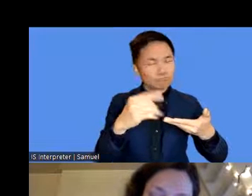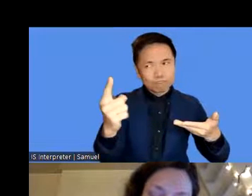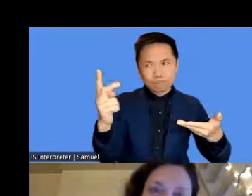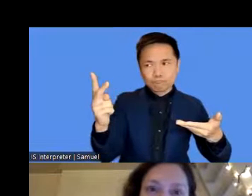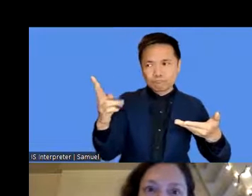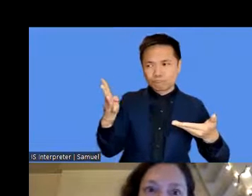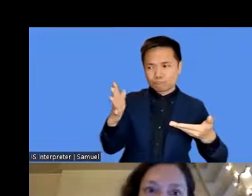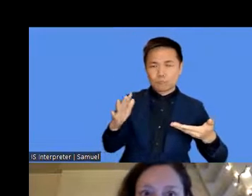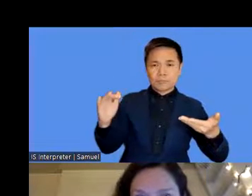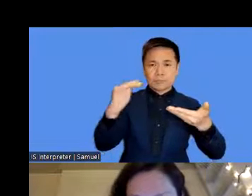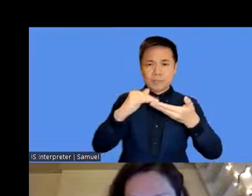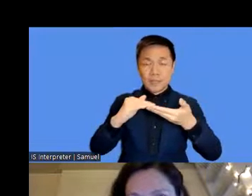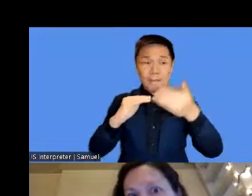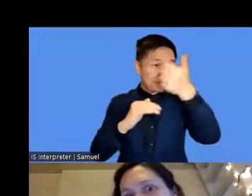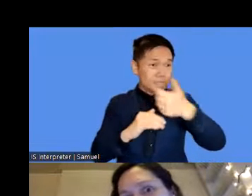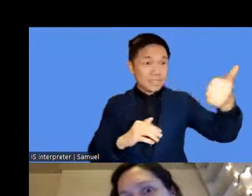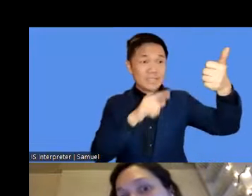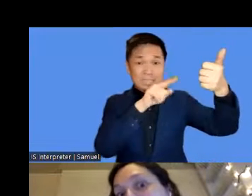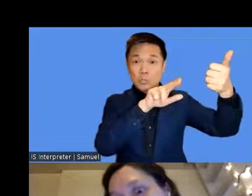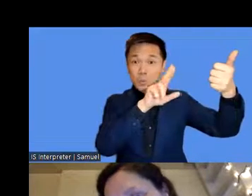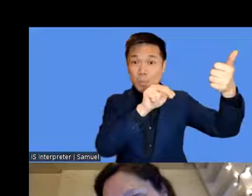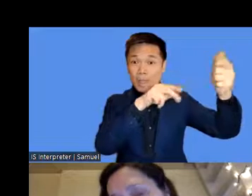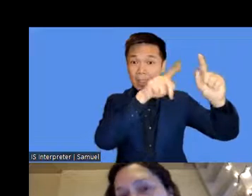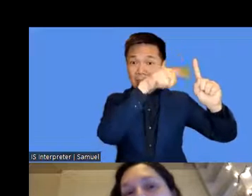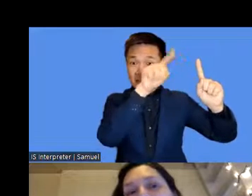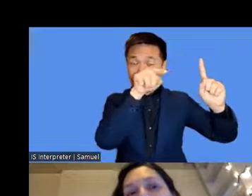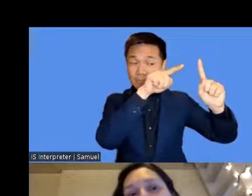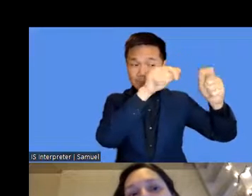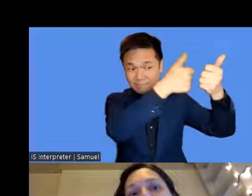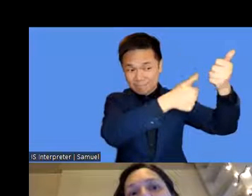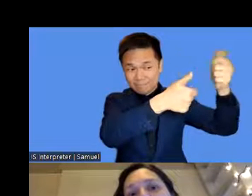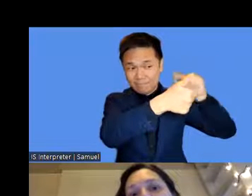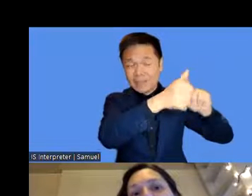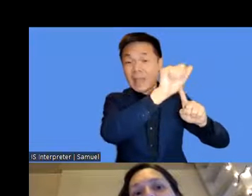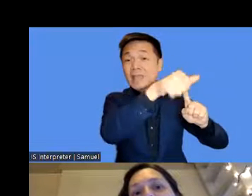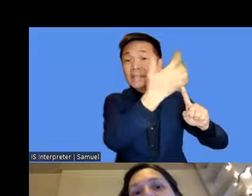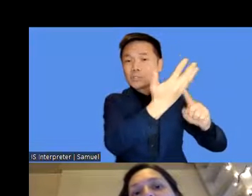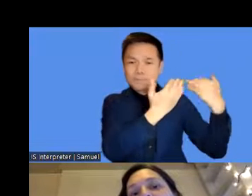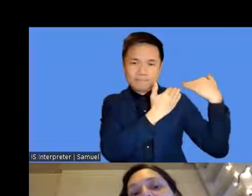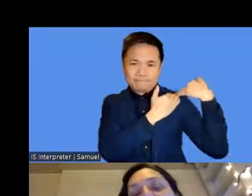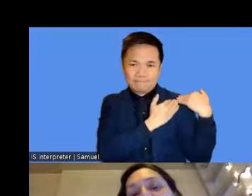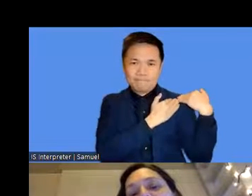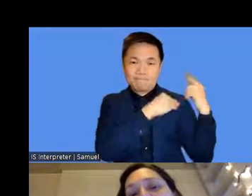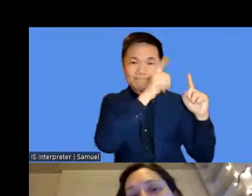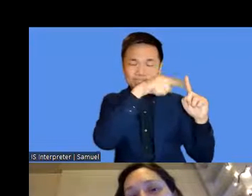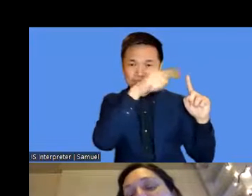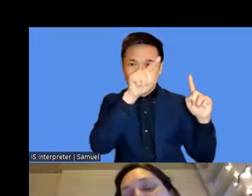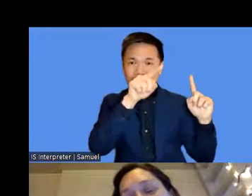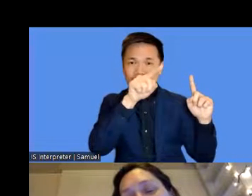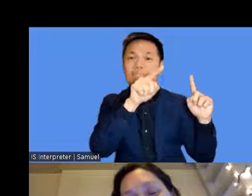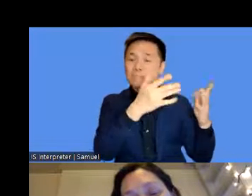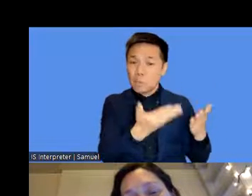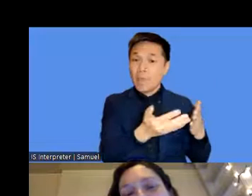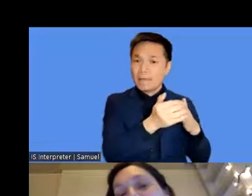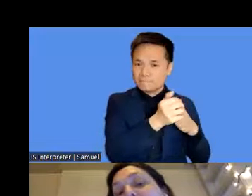is the SDG section, and then there are different steering committee members and we are one